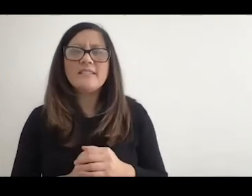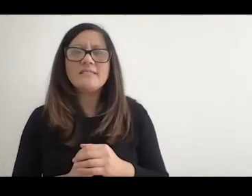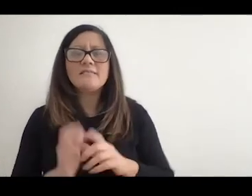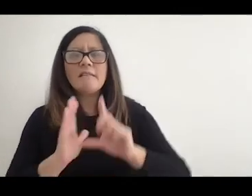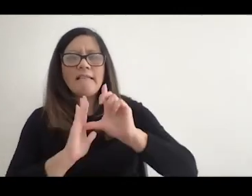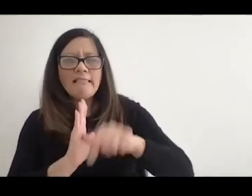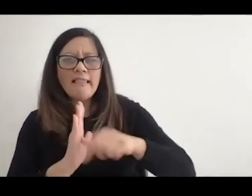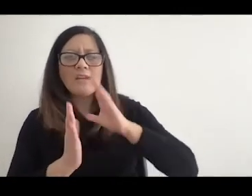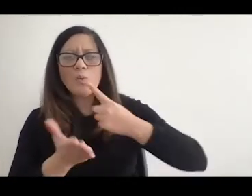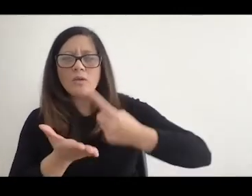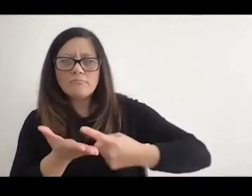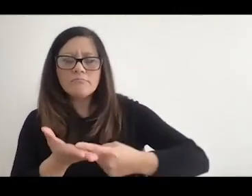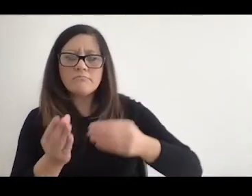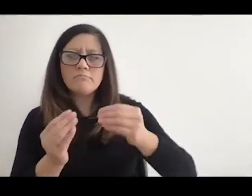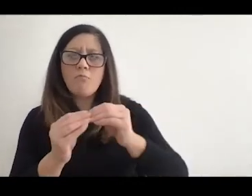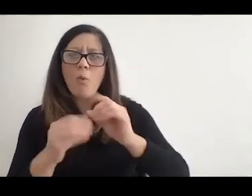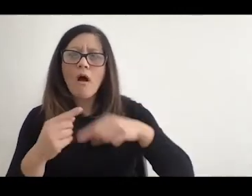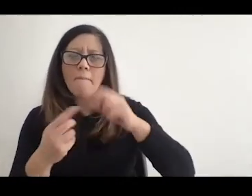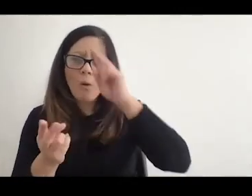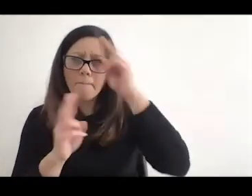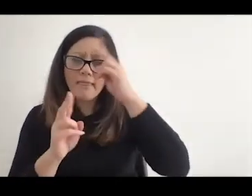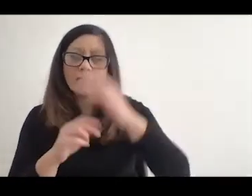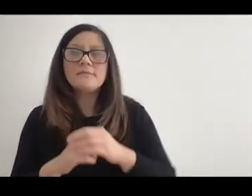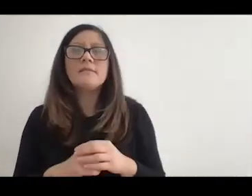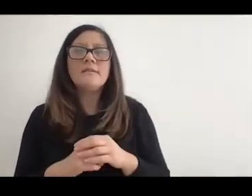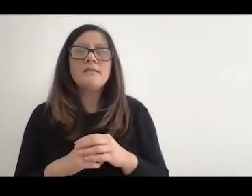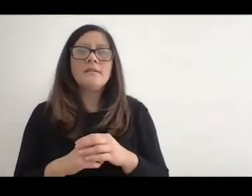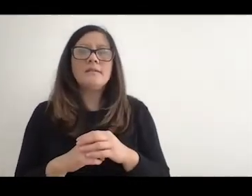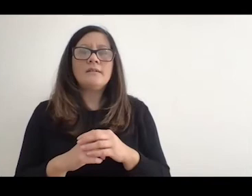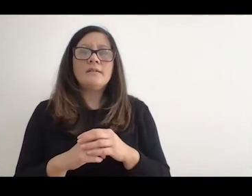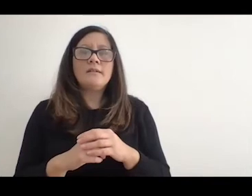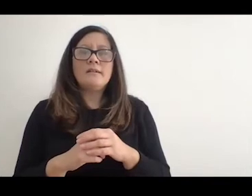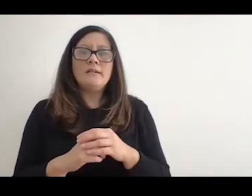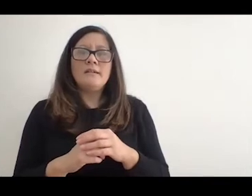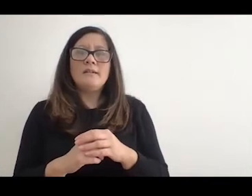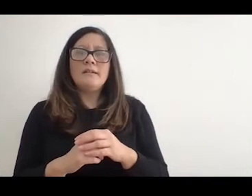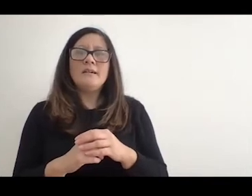about the myths in a bit more detail. But there's this idea that dressing